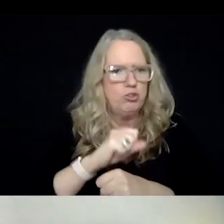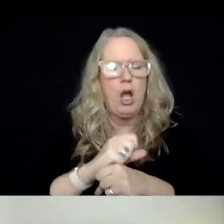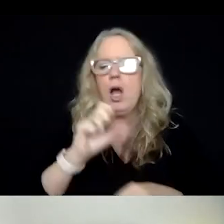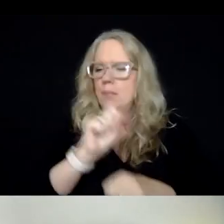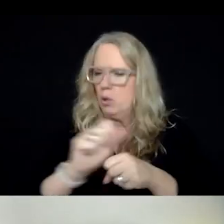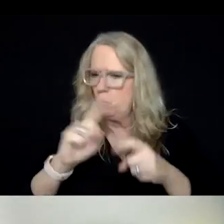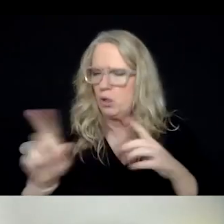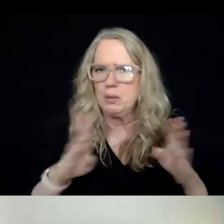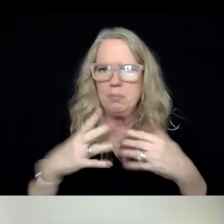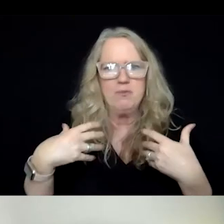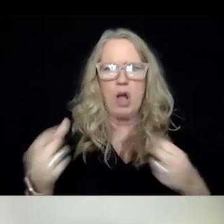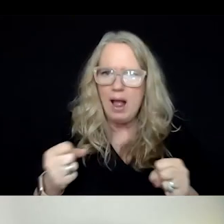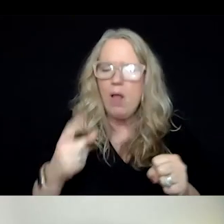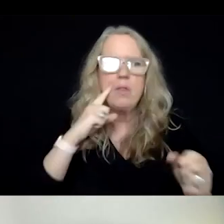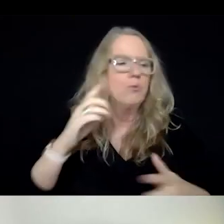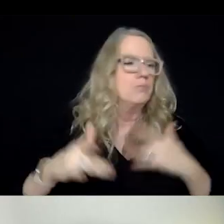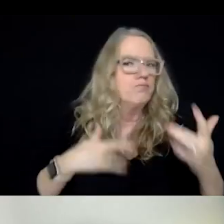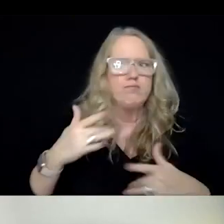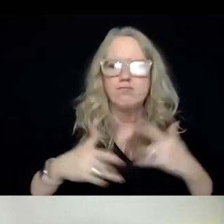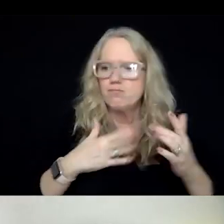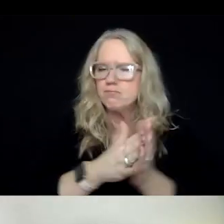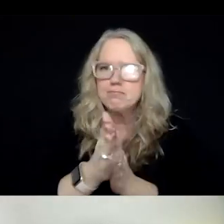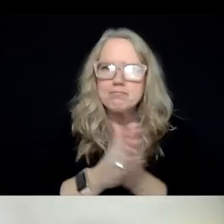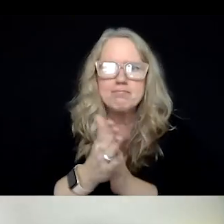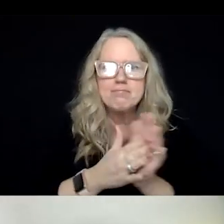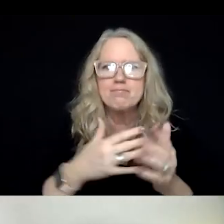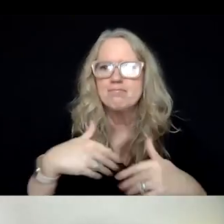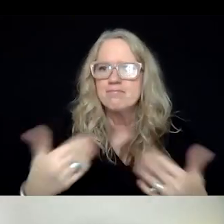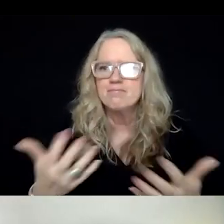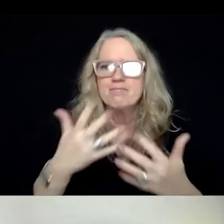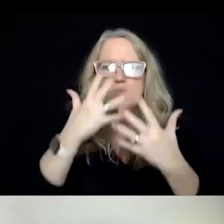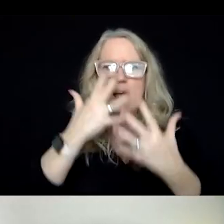SPACE AND I WAS EXCITED ABOUT THAT, BUT UNFORTUNATELY, I WAS NOT ABLE TO